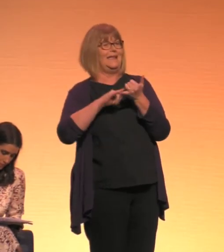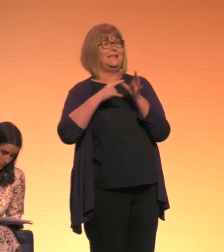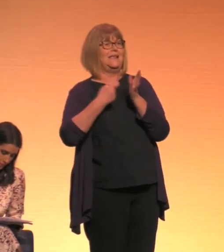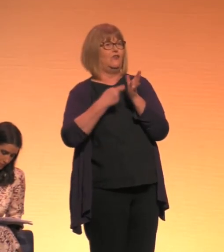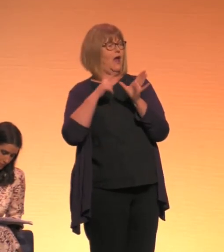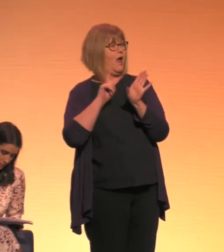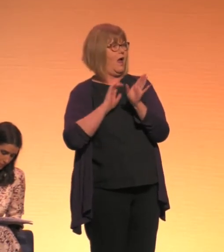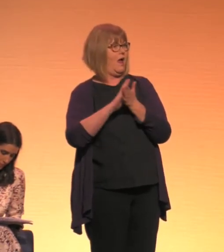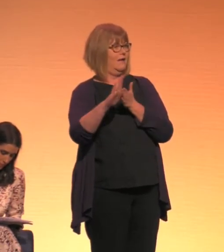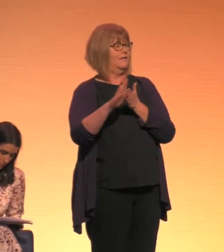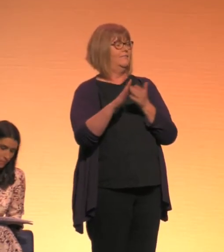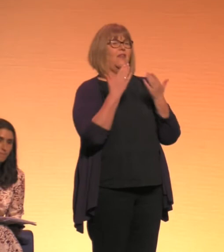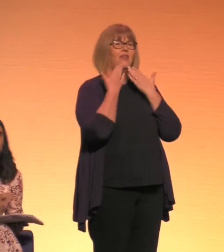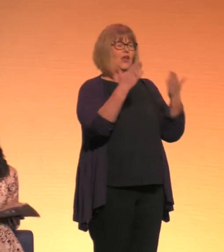Can you just put your hands together for those people?